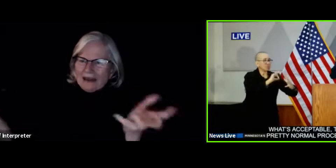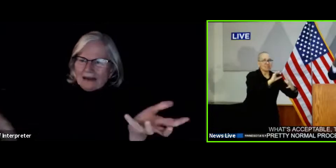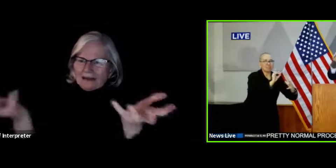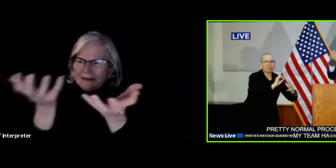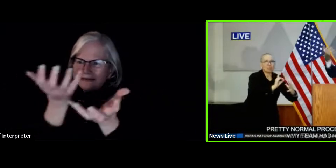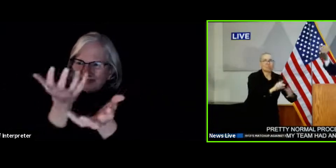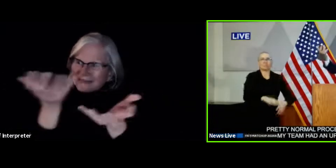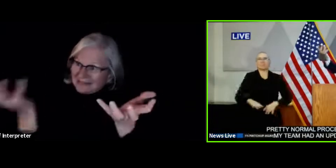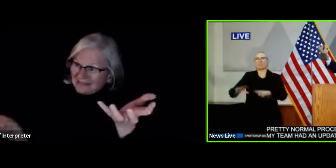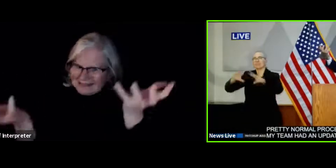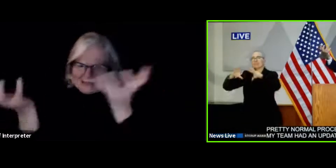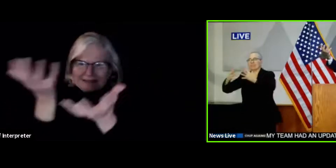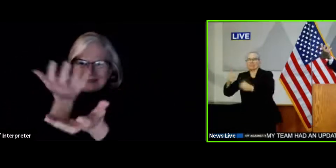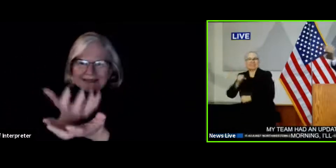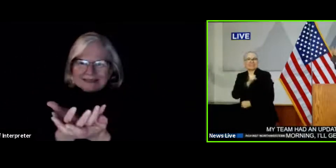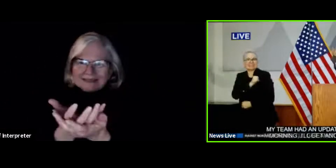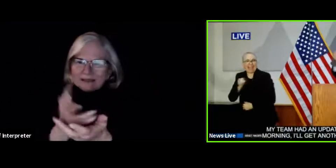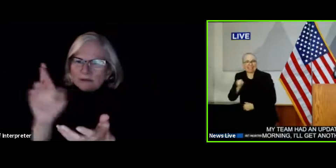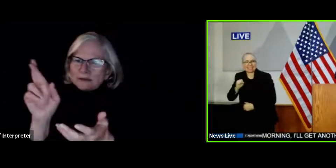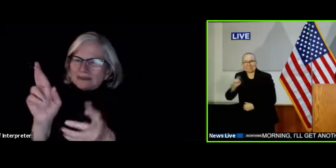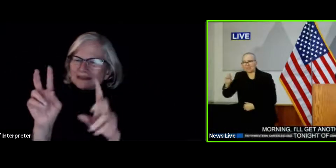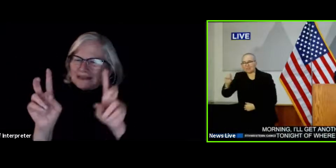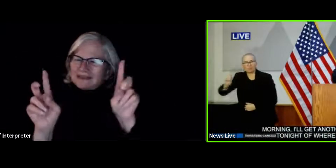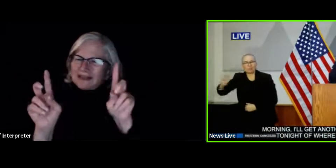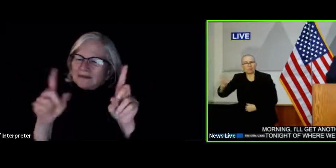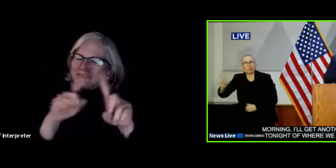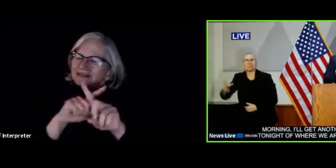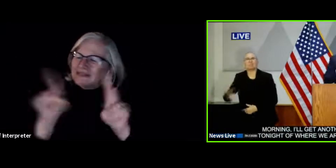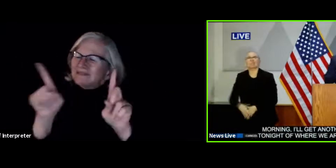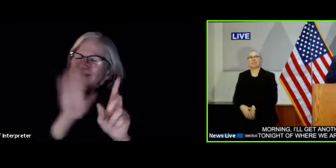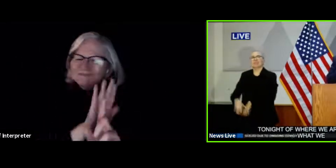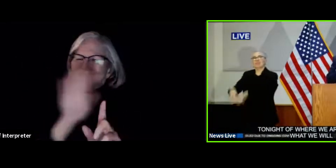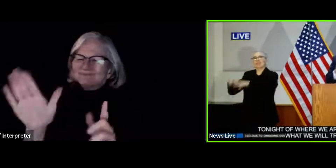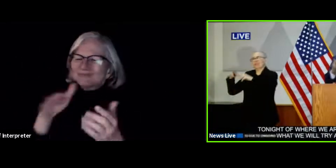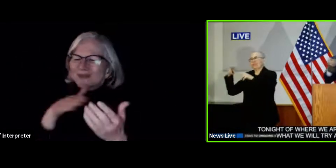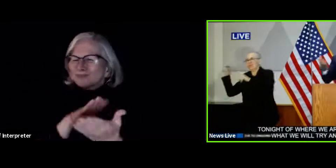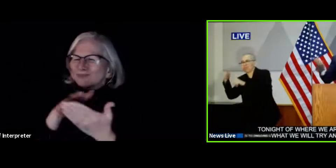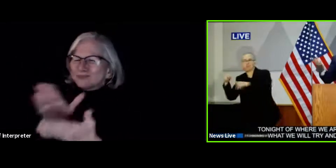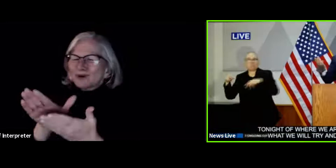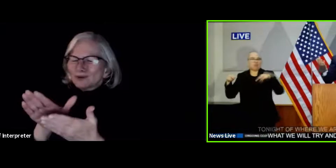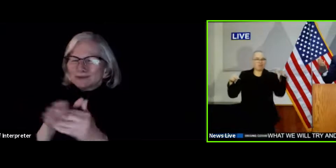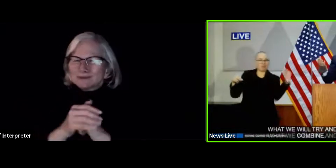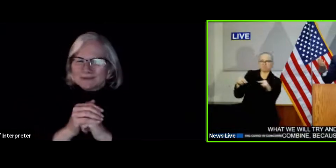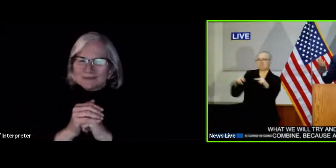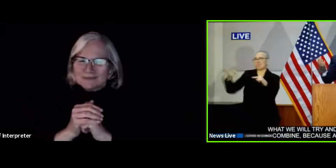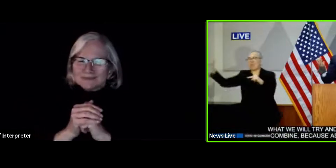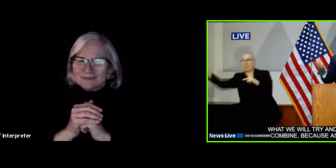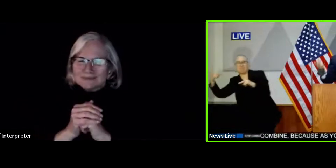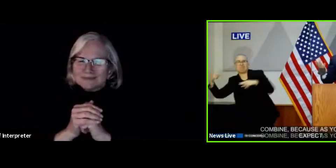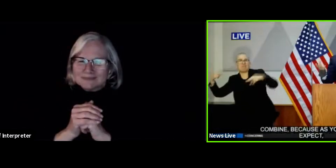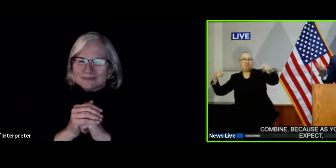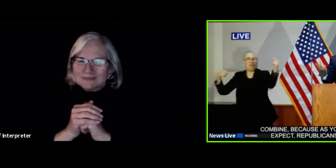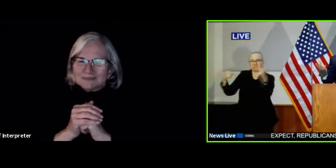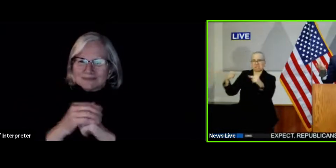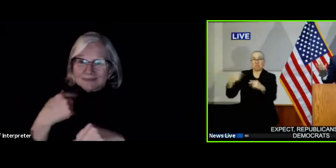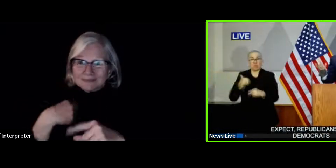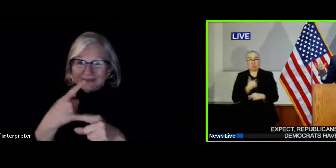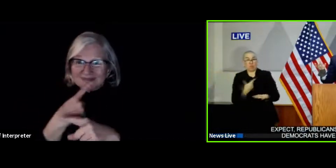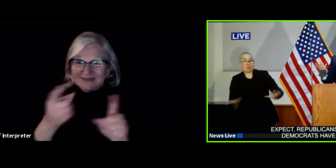SENATE REPUBLICANS AND SENATE DEMOCRATS HAVE A LITTLE GIVE APPROACH AND THE PACKAGE WE PUT OUT IS DIFFERENT THAN ALL FOUR OF THOSE SO WE'RE AT THE POINT RIGHT NOW TRYING TO